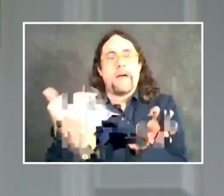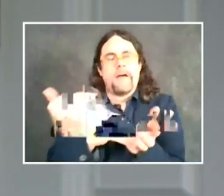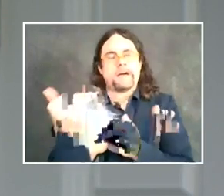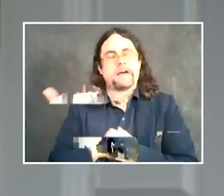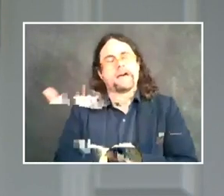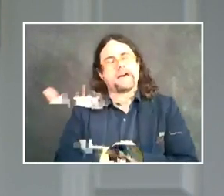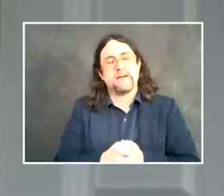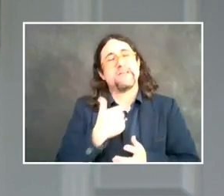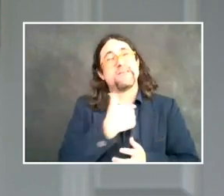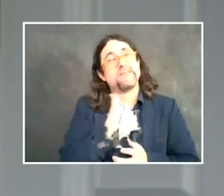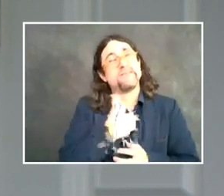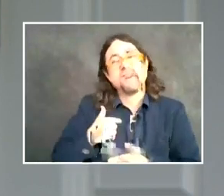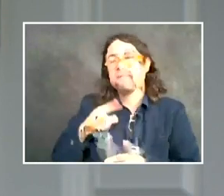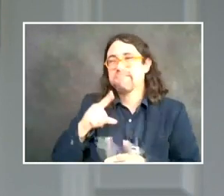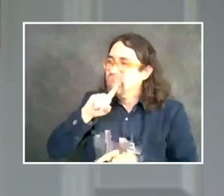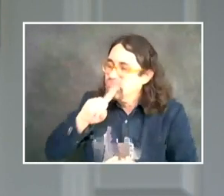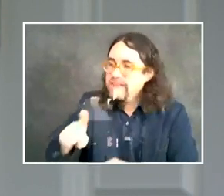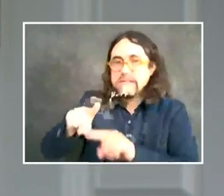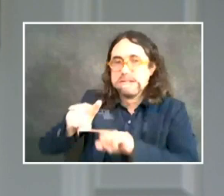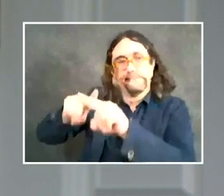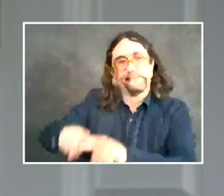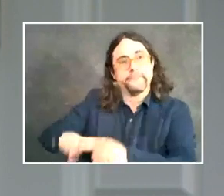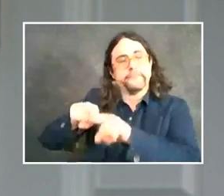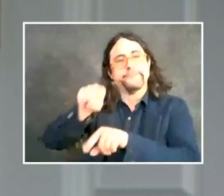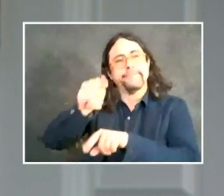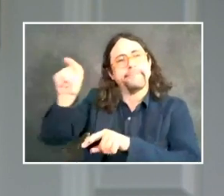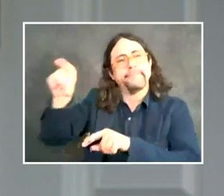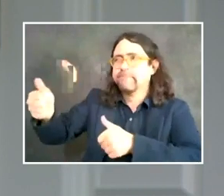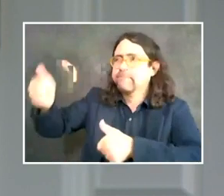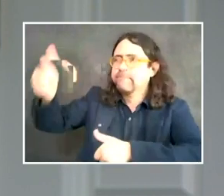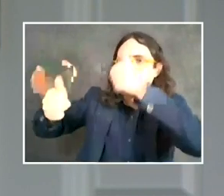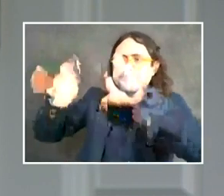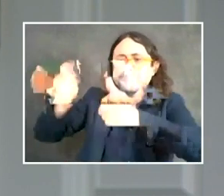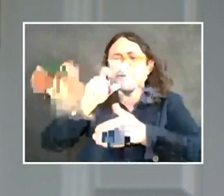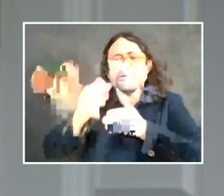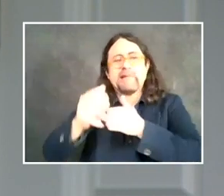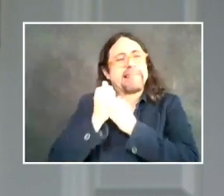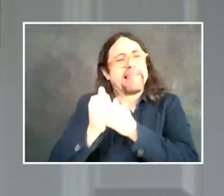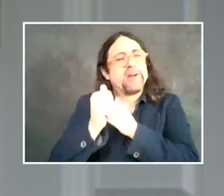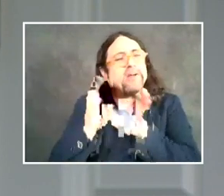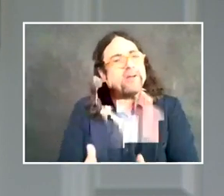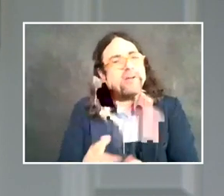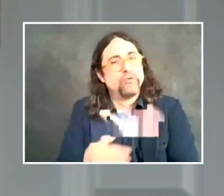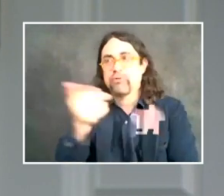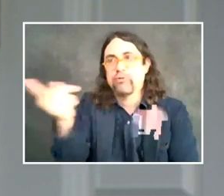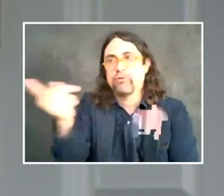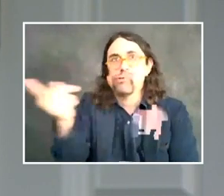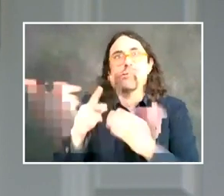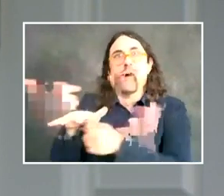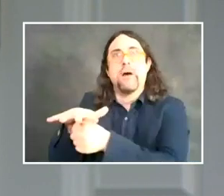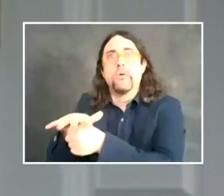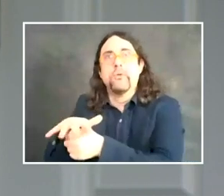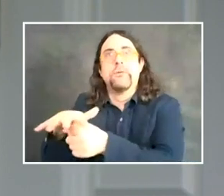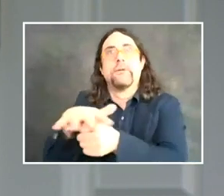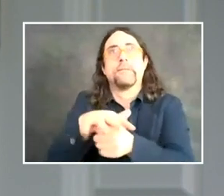WE CANNOT HAVE PEOPLE UNNECESSARILY BEING EXPOSED TO A DISEASE THAT IS HAVING